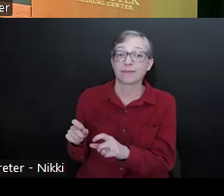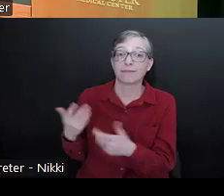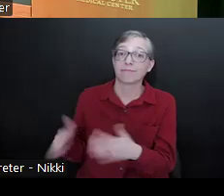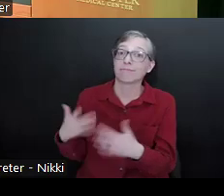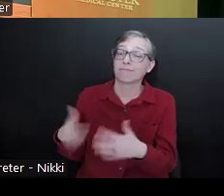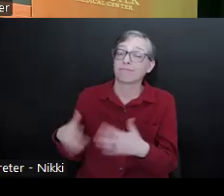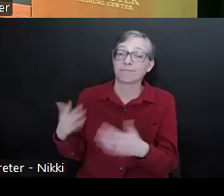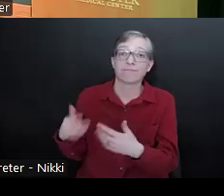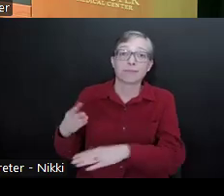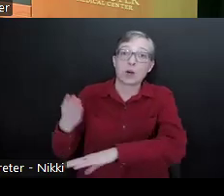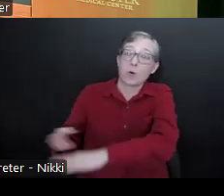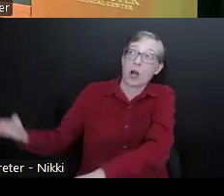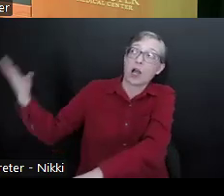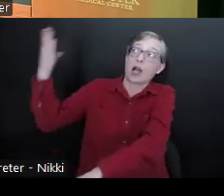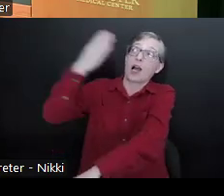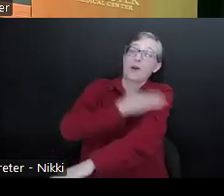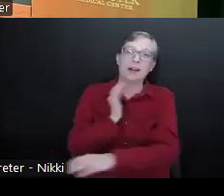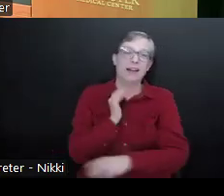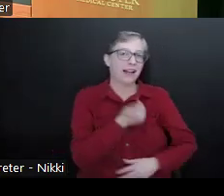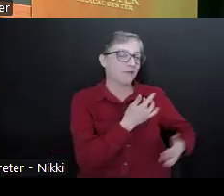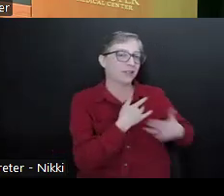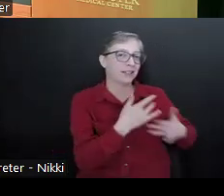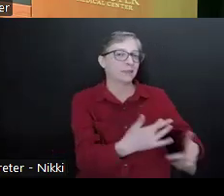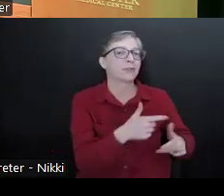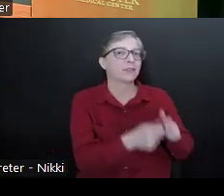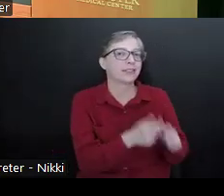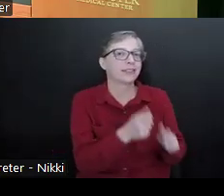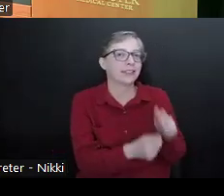message interventions are so I think that uh we'd still have to see whether people actually